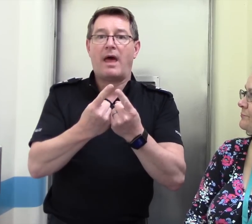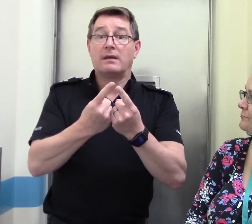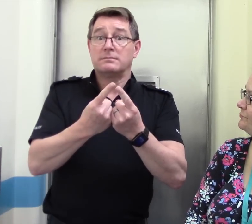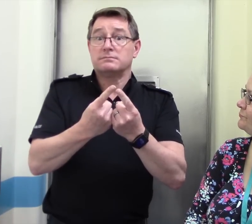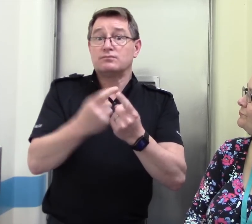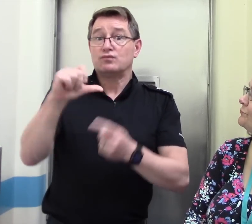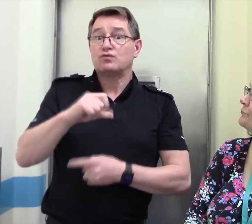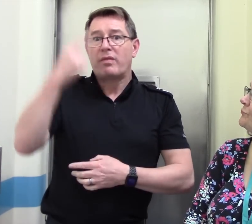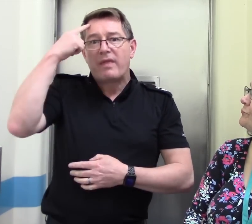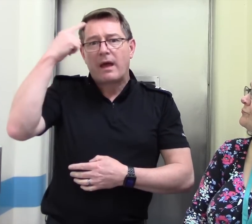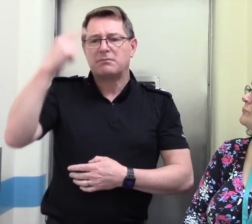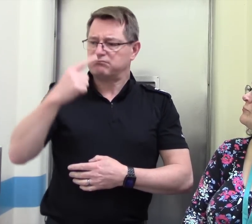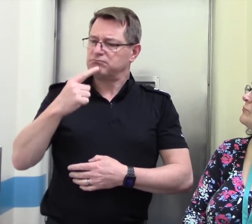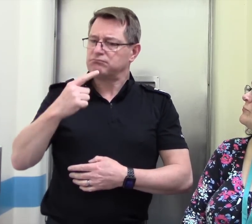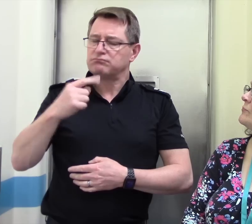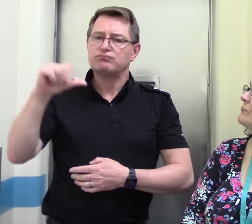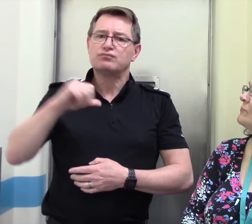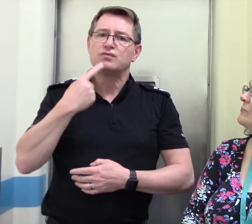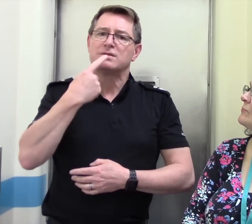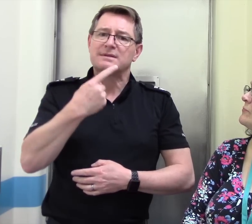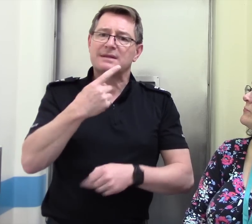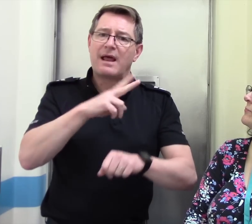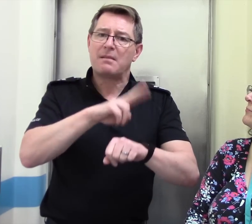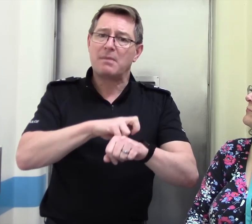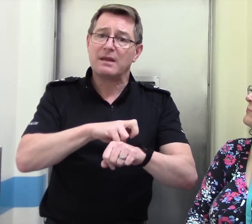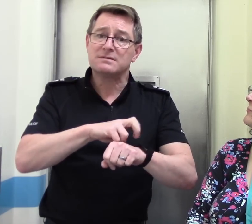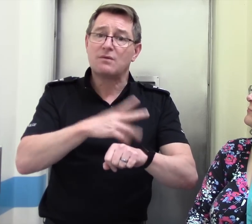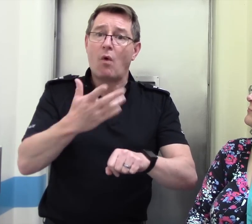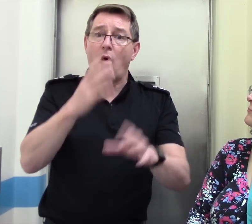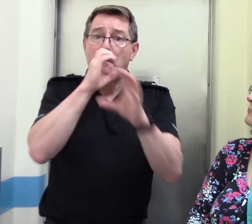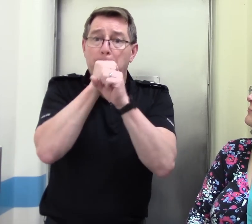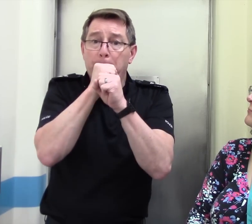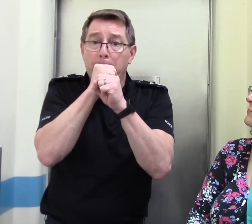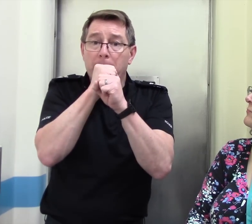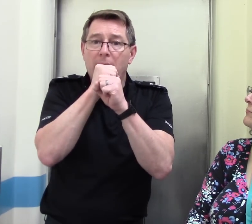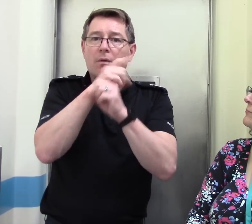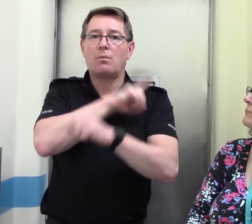you should think will I tell the police or say nothing,